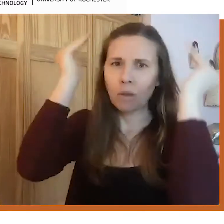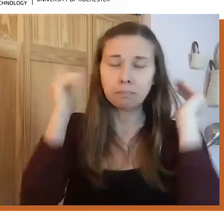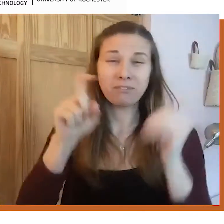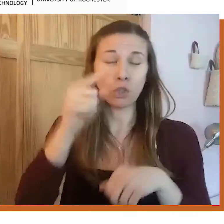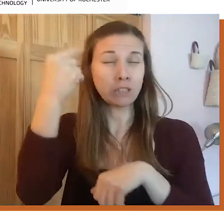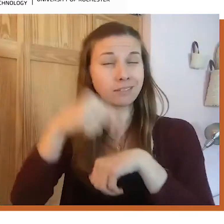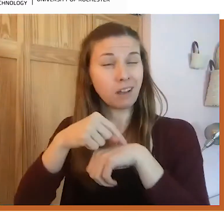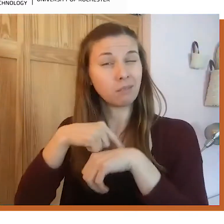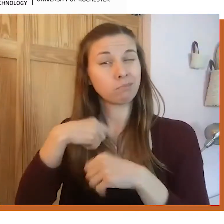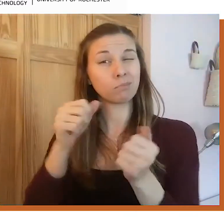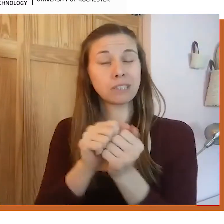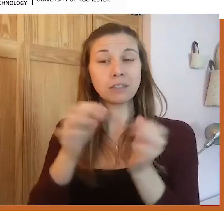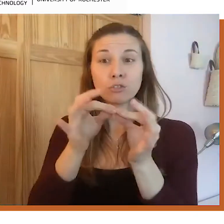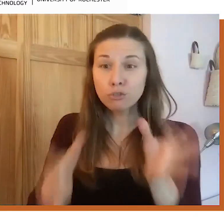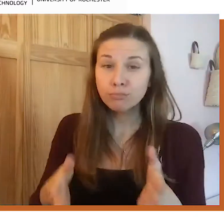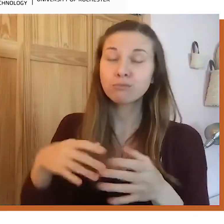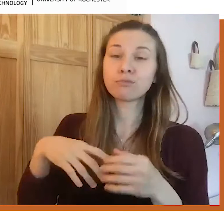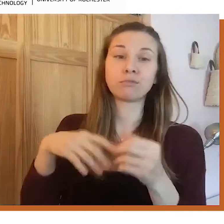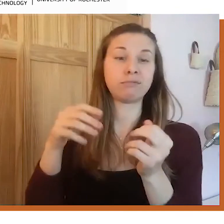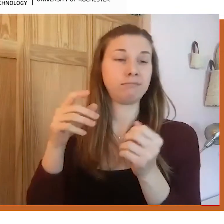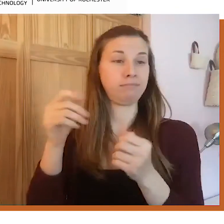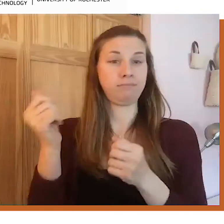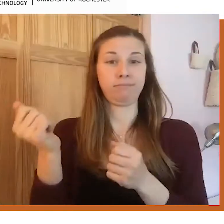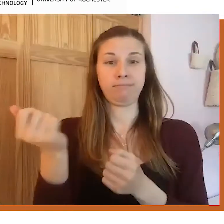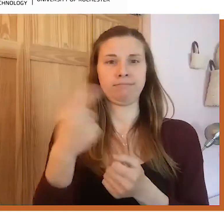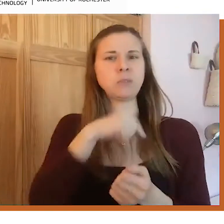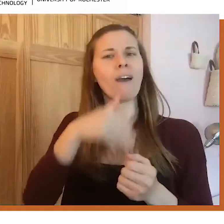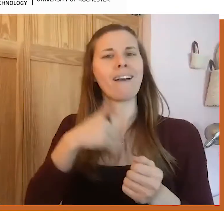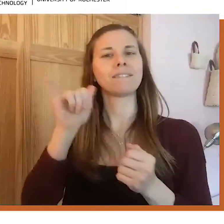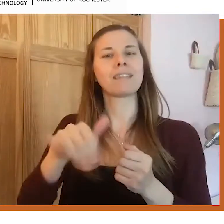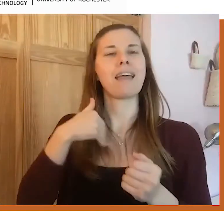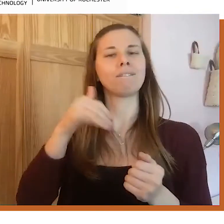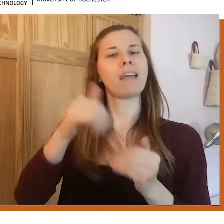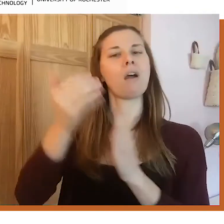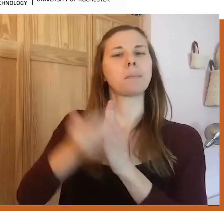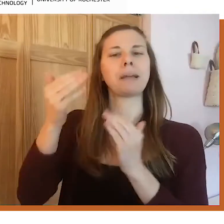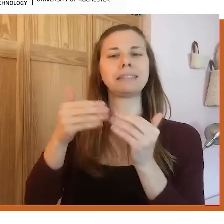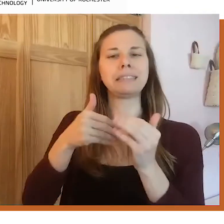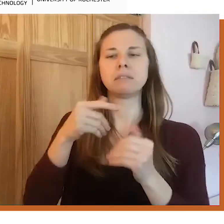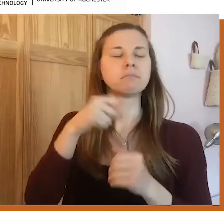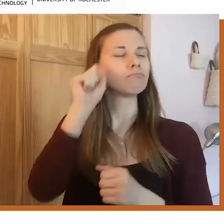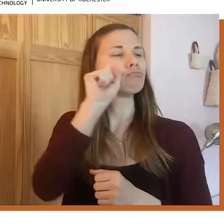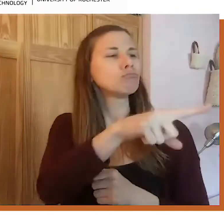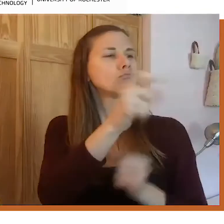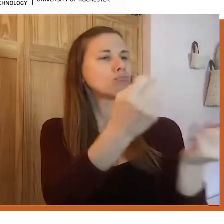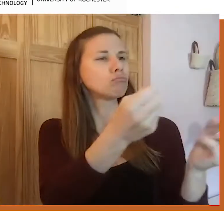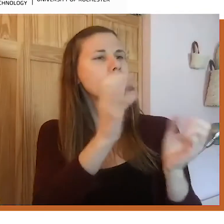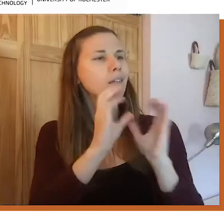that I was overwhelmed, even after just a few days, because I had an interpreter. Now, when I was at the School for the Deaf,